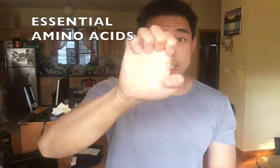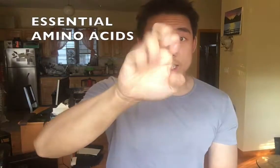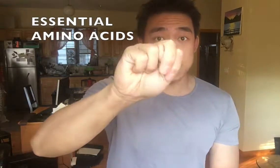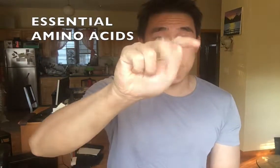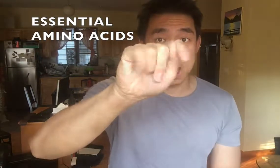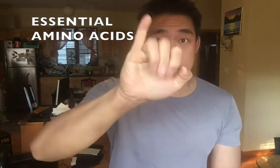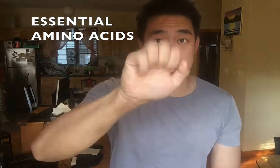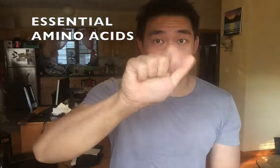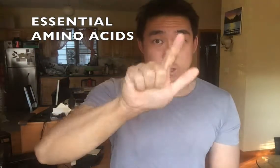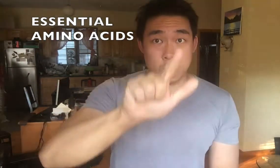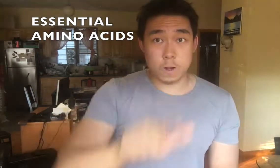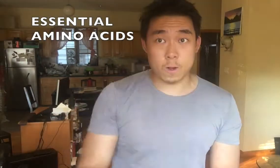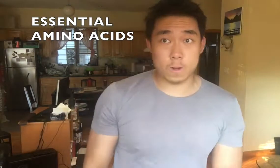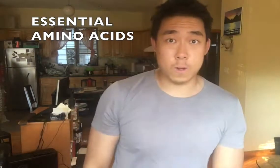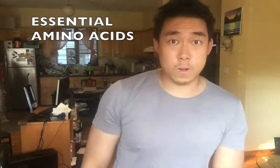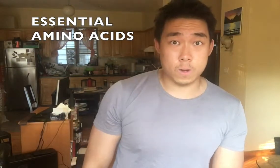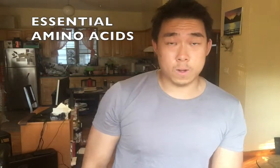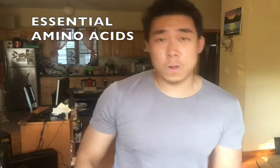Essential Amino Acids